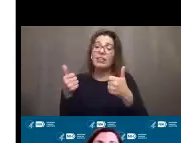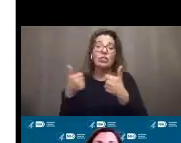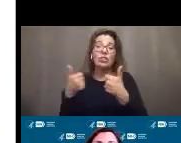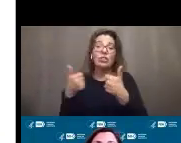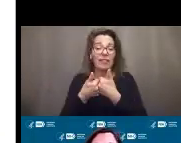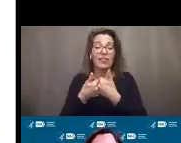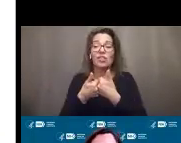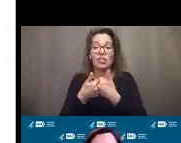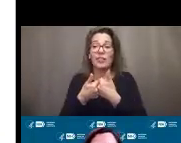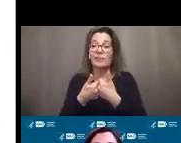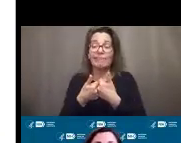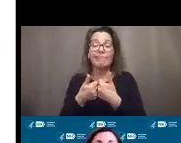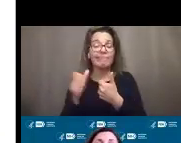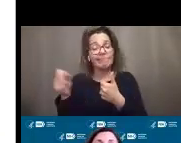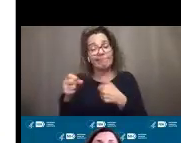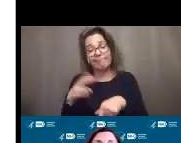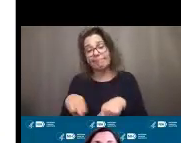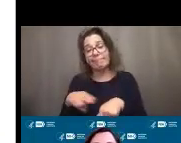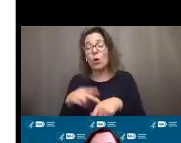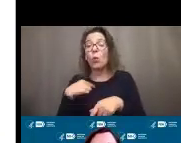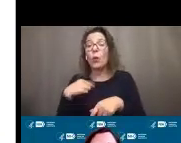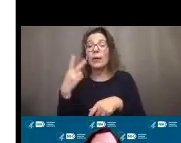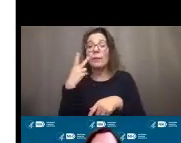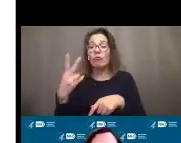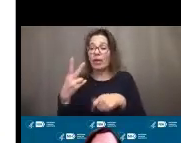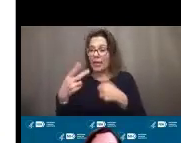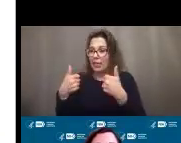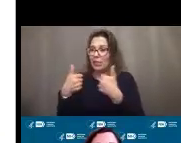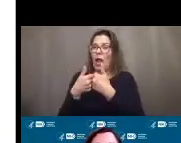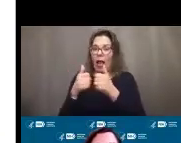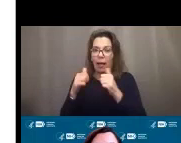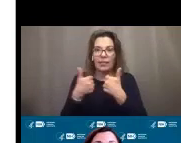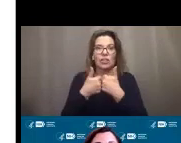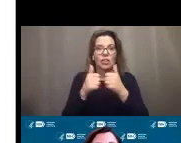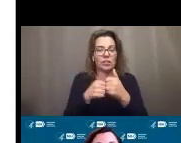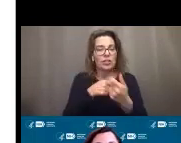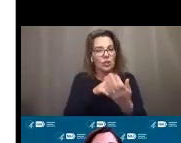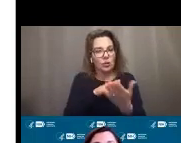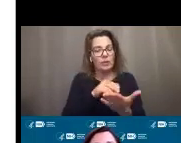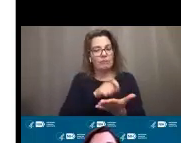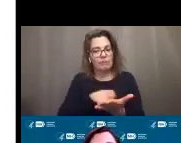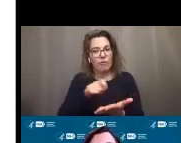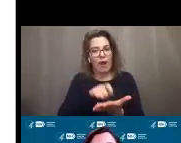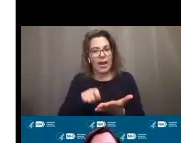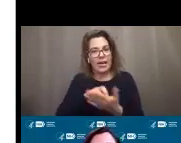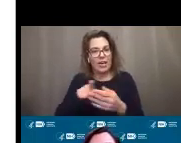have a fellowship. Twenty-one percent have had a mentored career award.